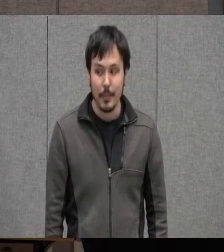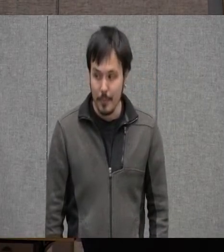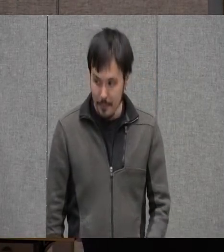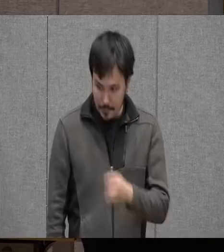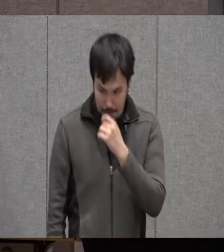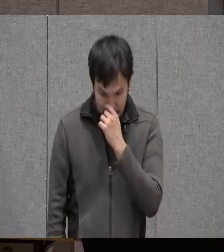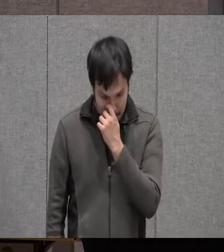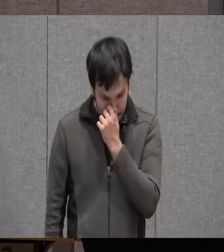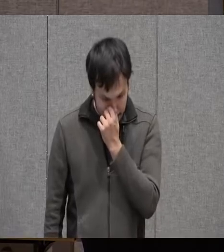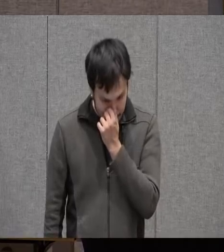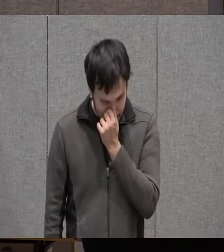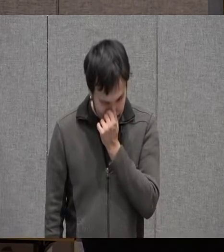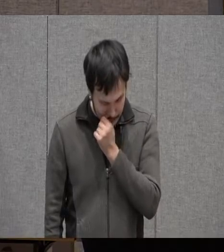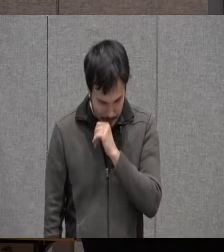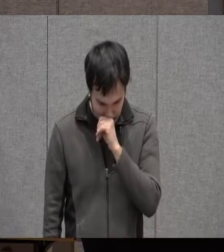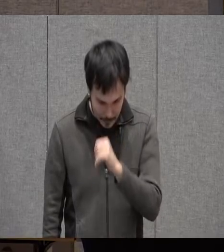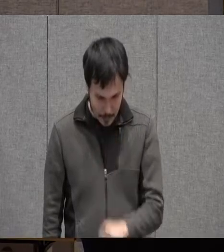We've lost our interest. Not really.